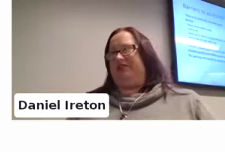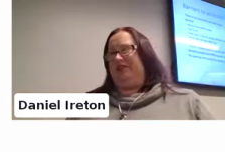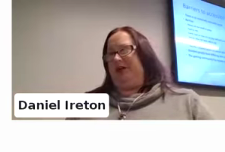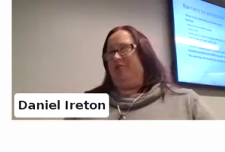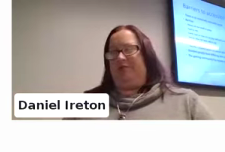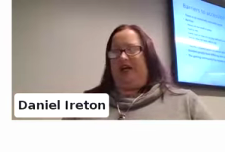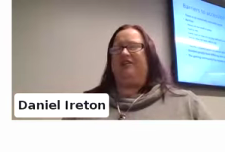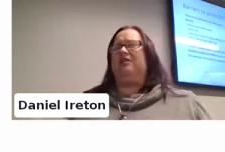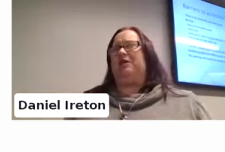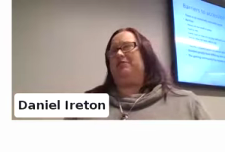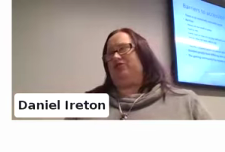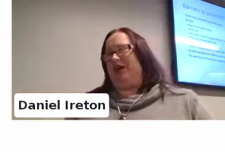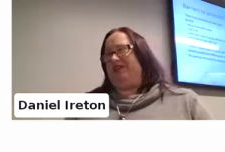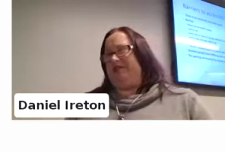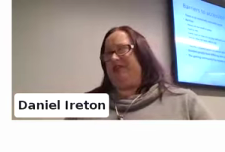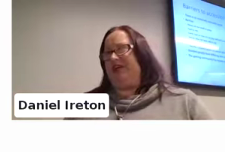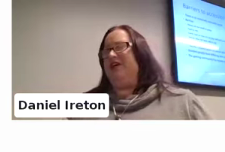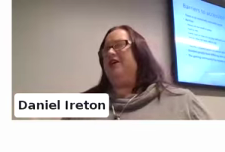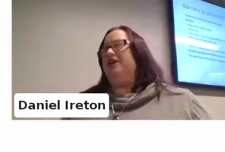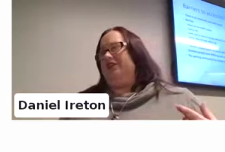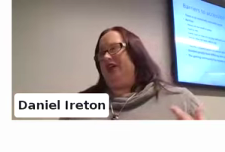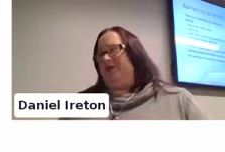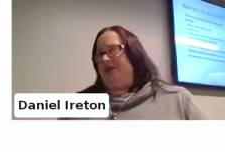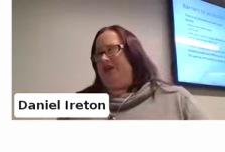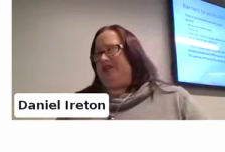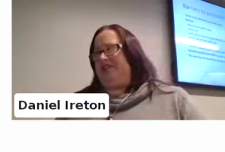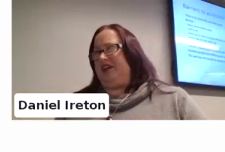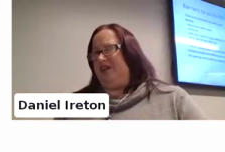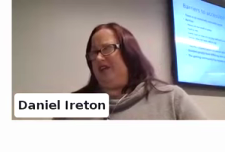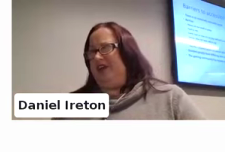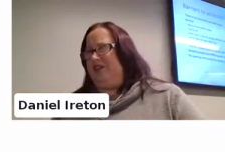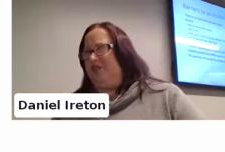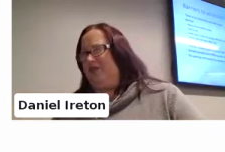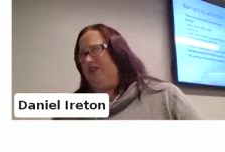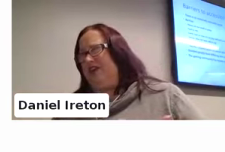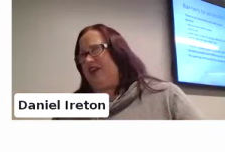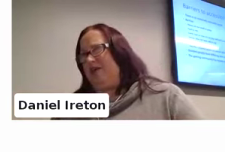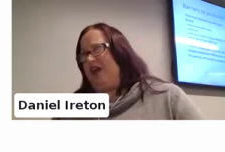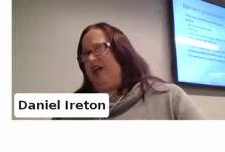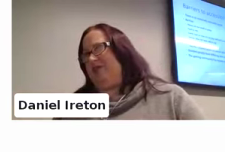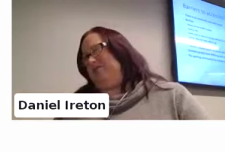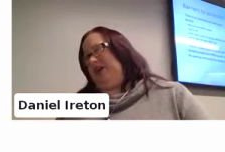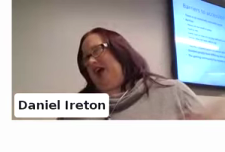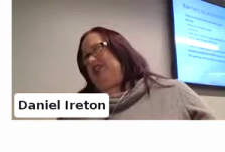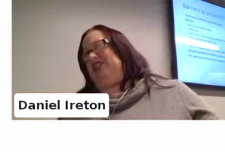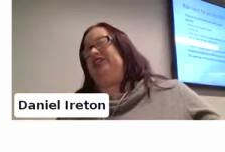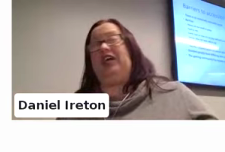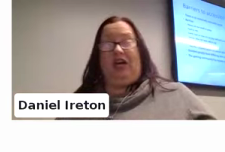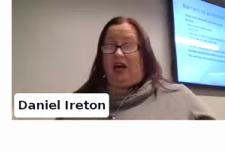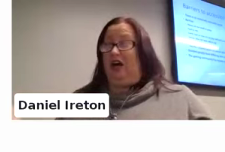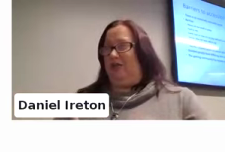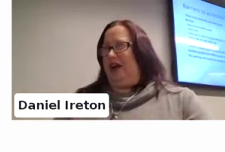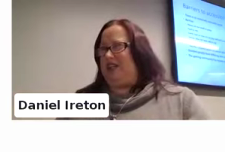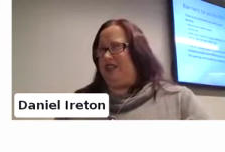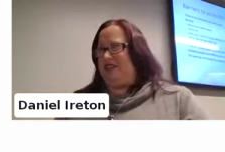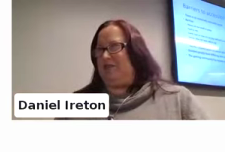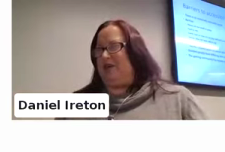And so that is one the challenges when you're trying to put together a gaming event is how to describe things well so people know what they are getting into.